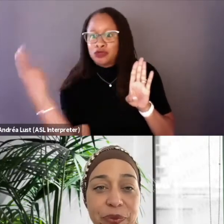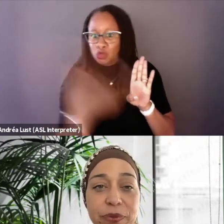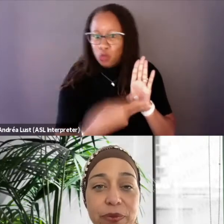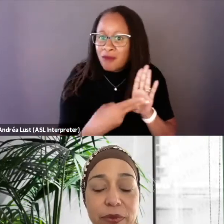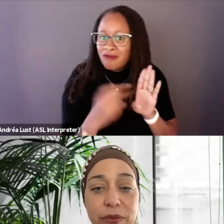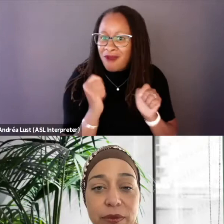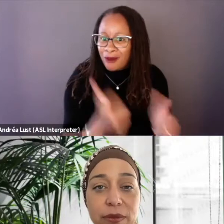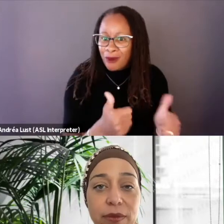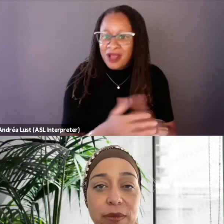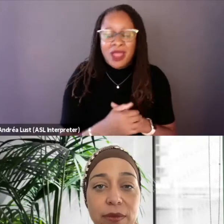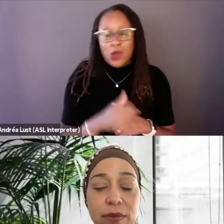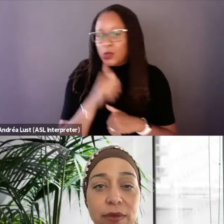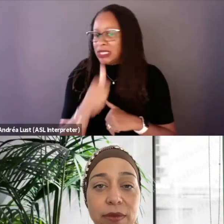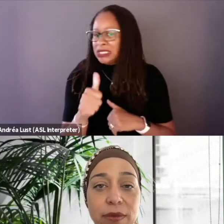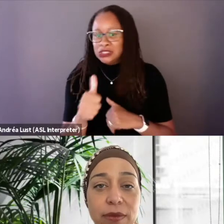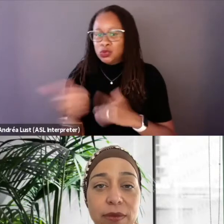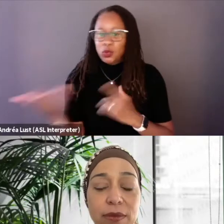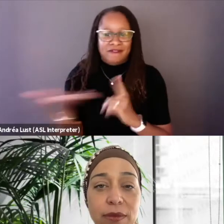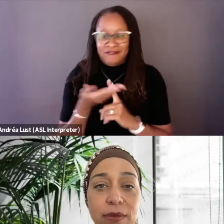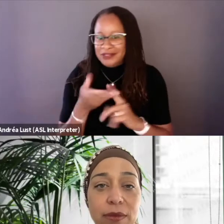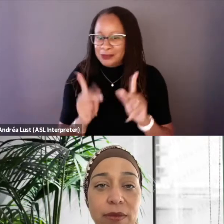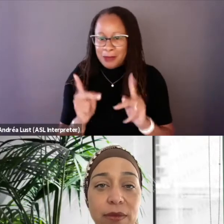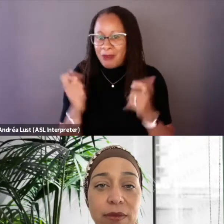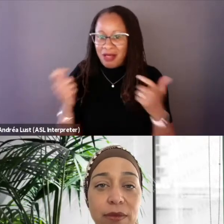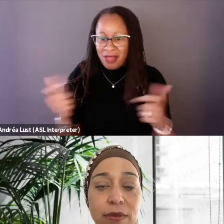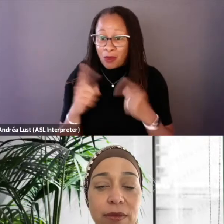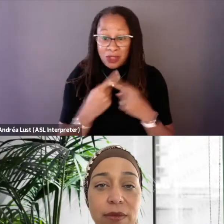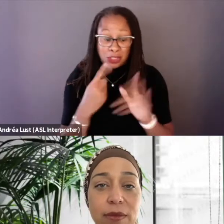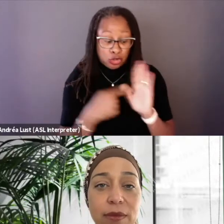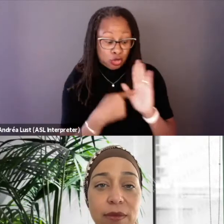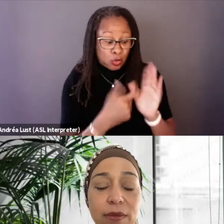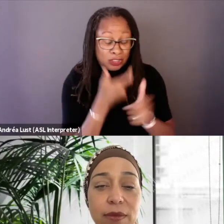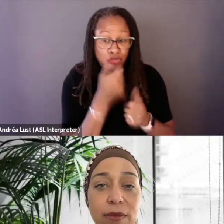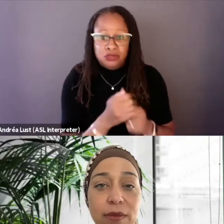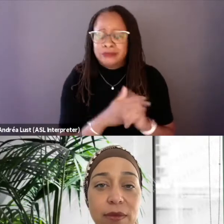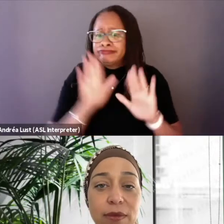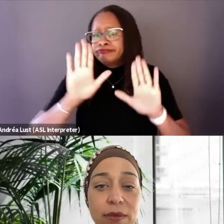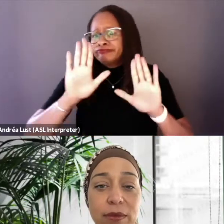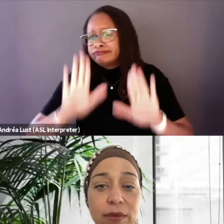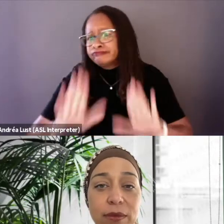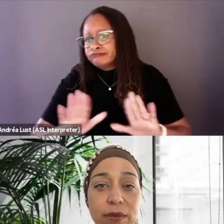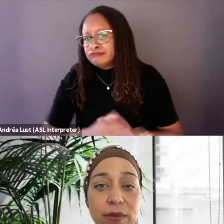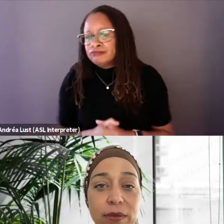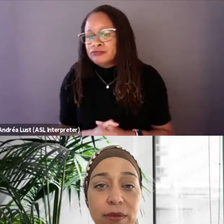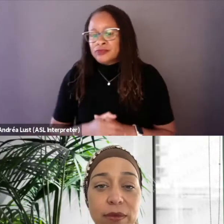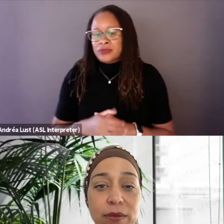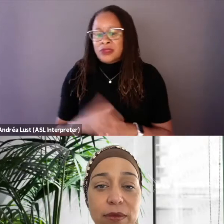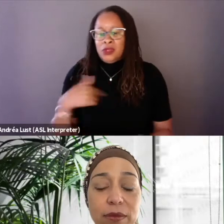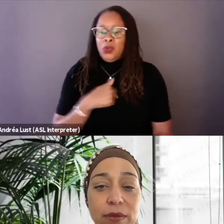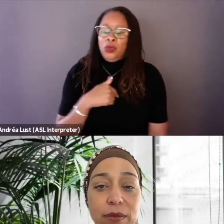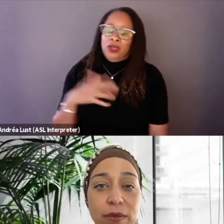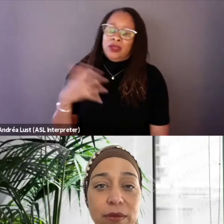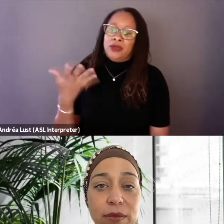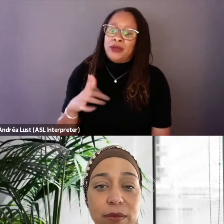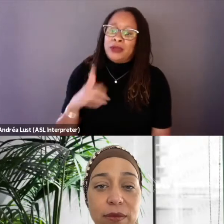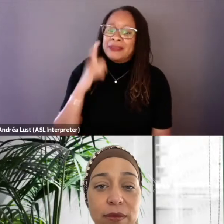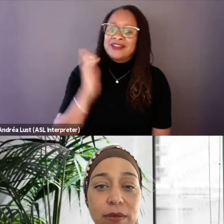and we didn't have to nudge much once they showed that interest and it was just great. We were kind of... Because our schedule was real tough